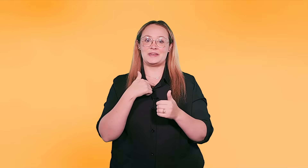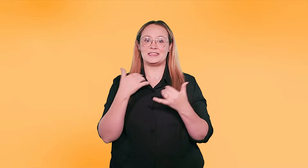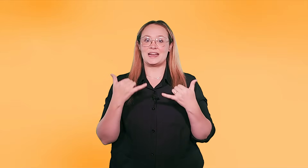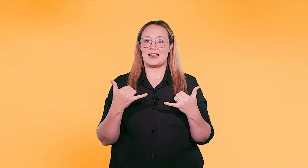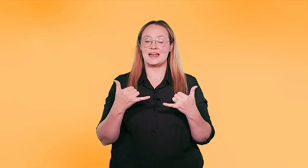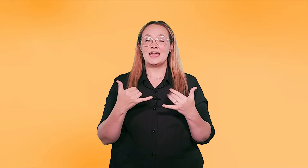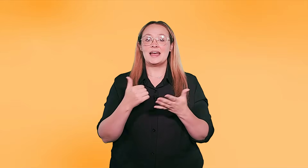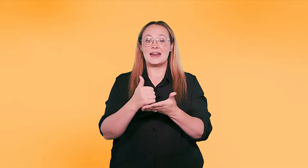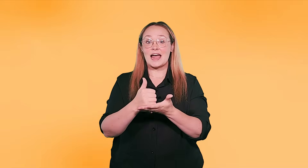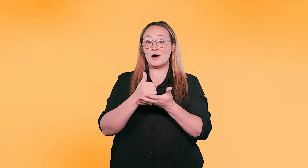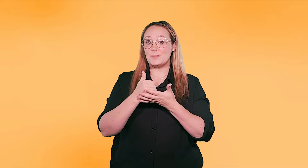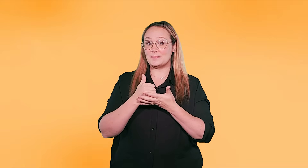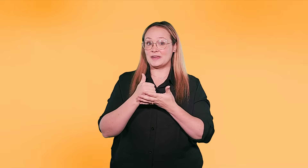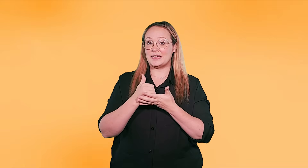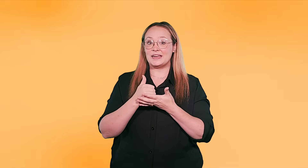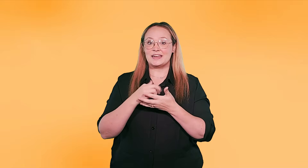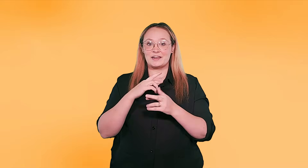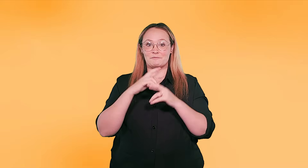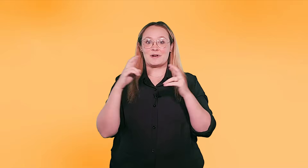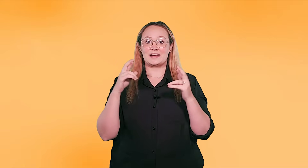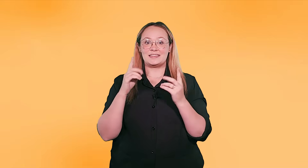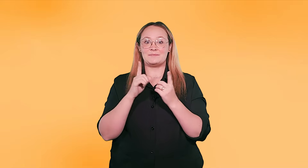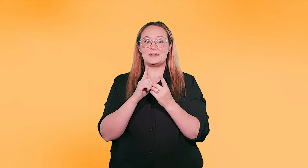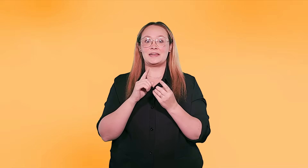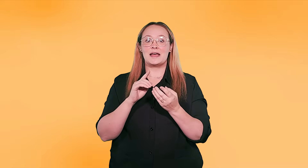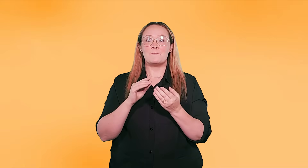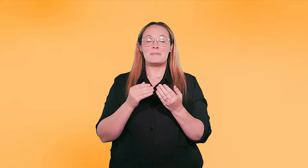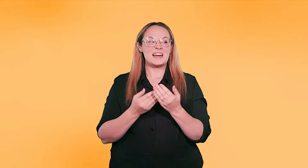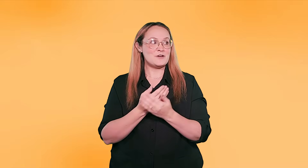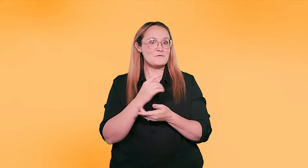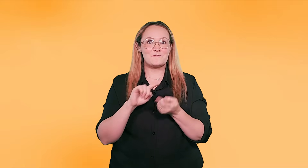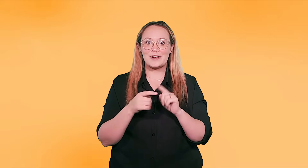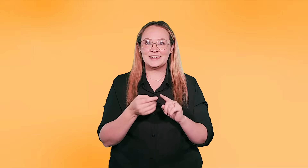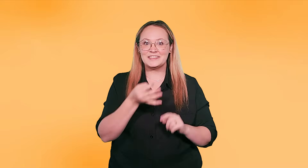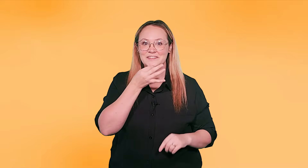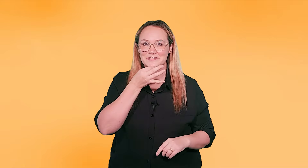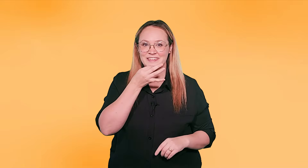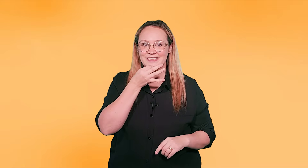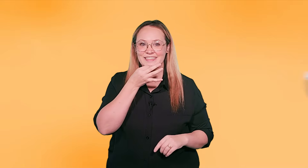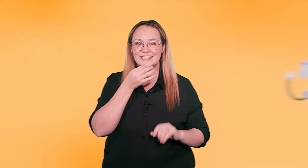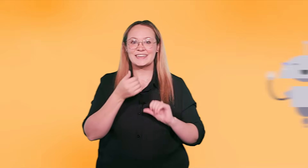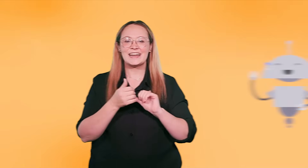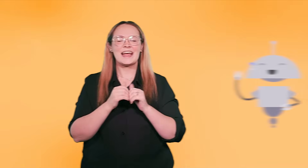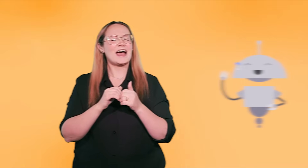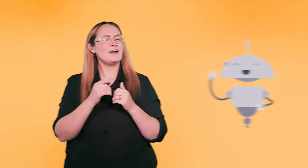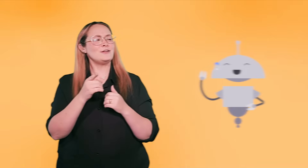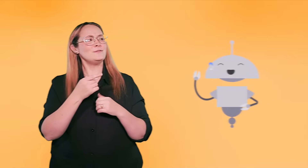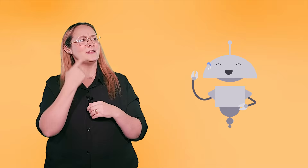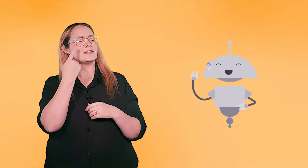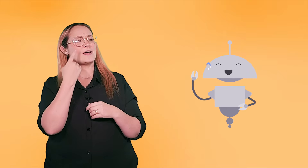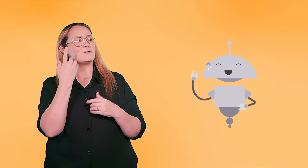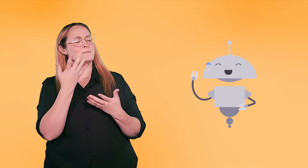me today and helping me get ready to meet my new friend soon. How do you think that went,